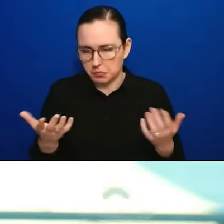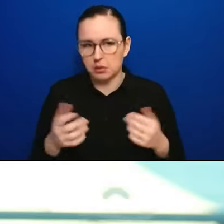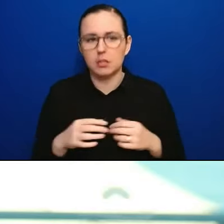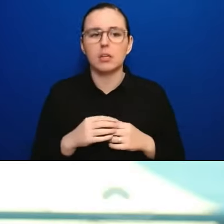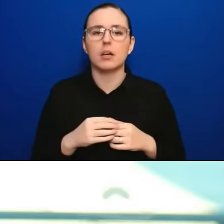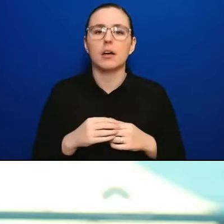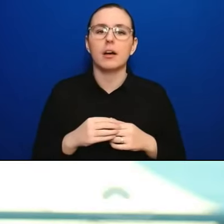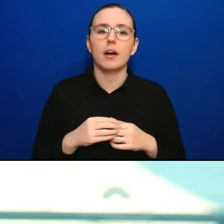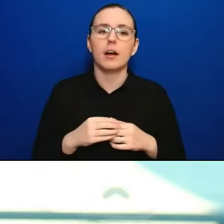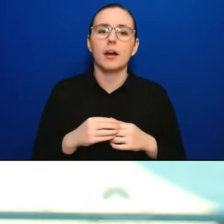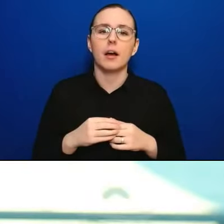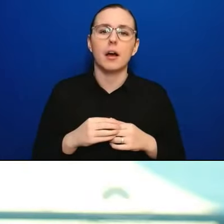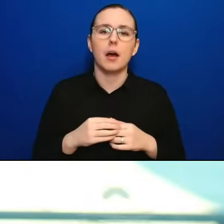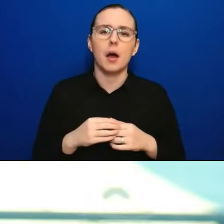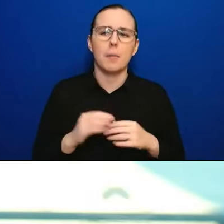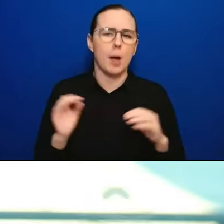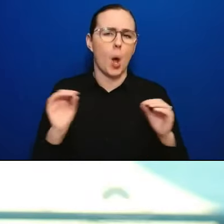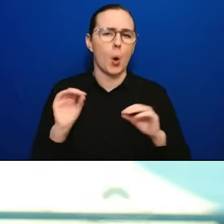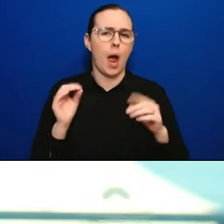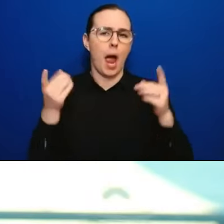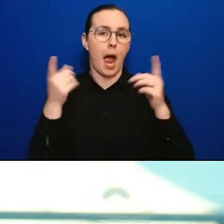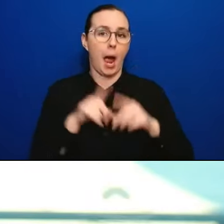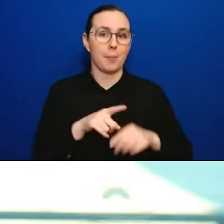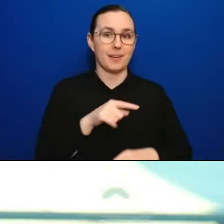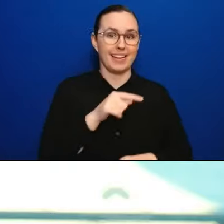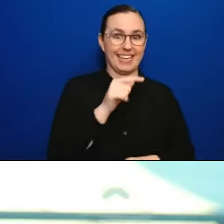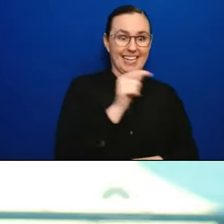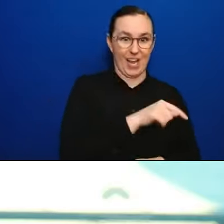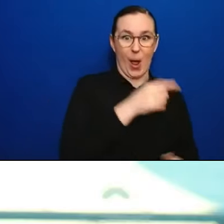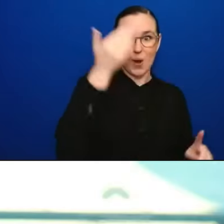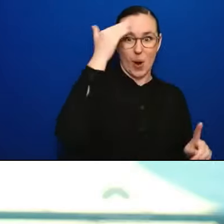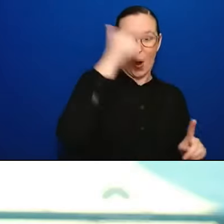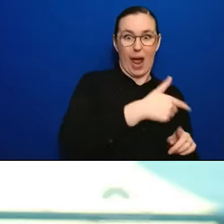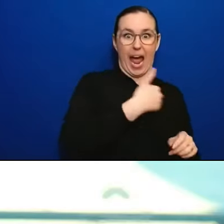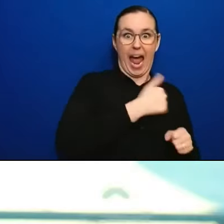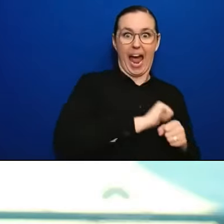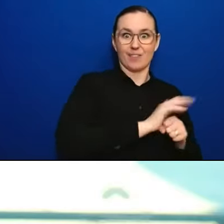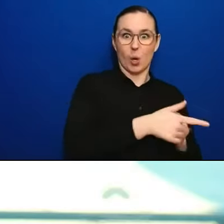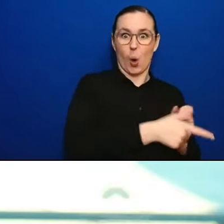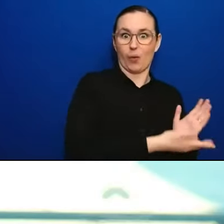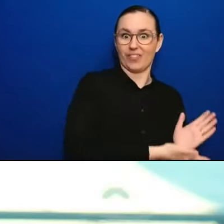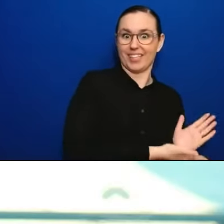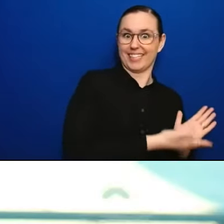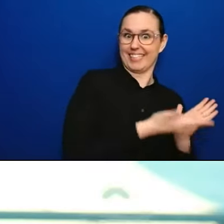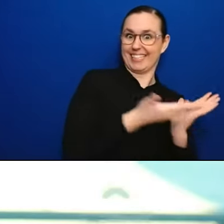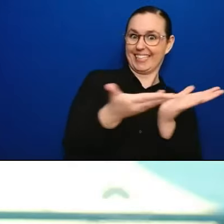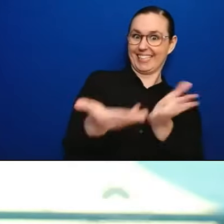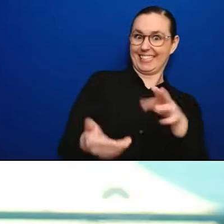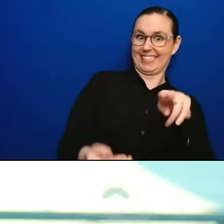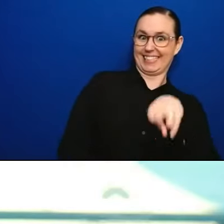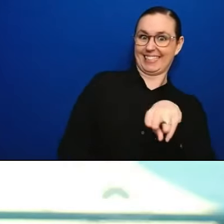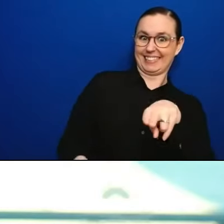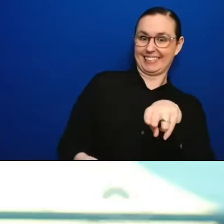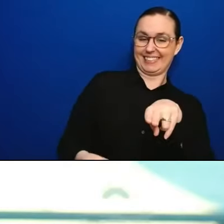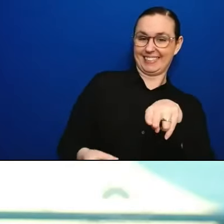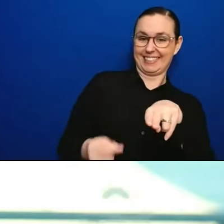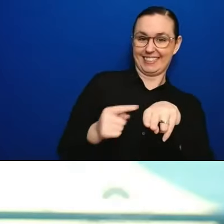unknown to have COVID and it's been transmitted in an acute care setting.